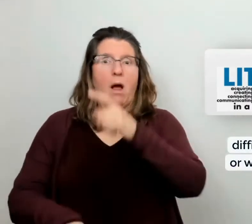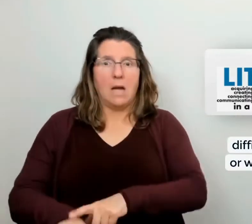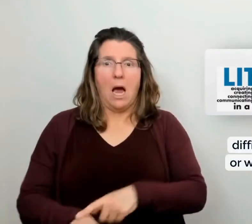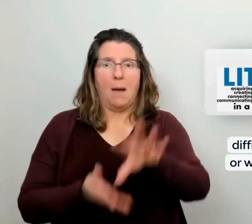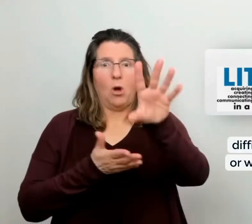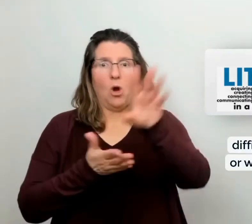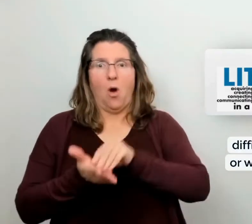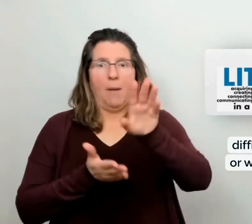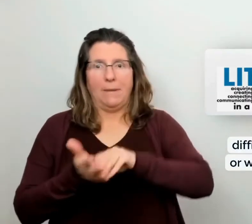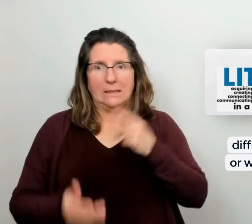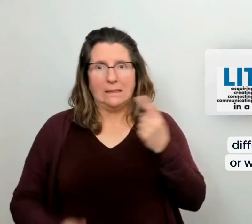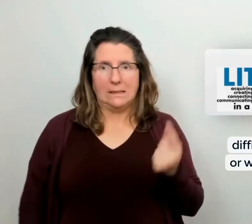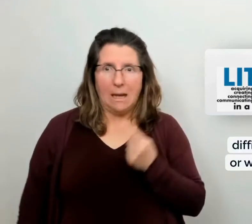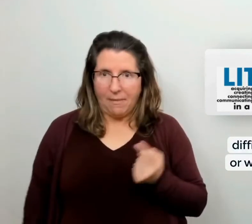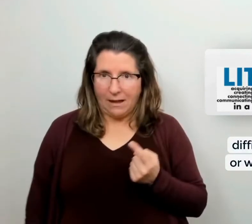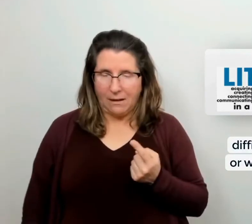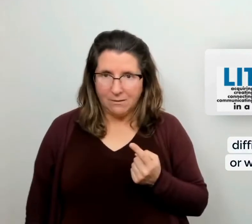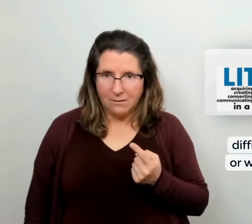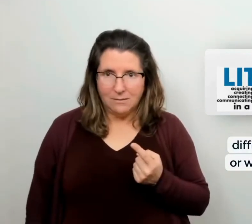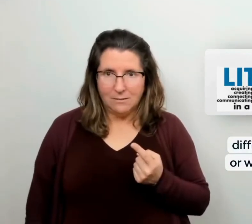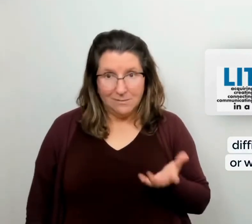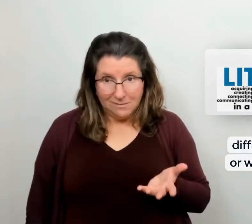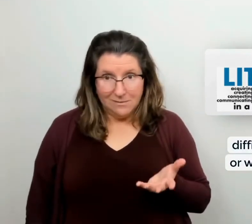If they had to copy something from the board, it took a long time!